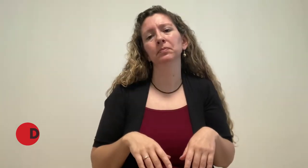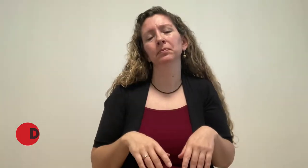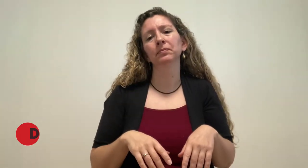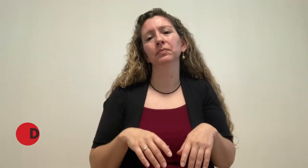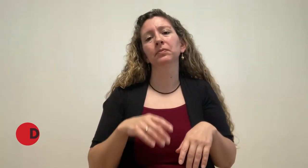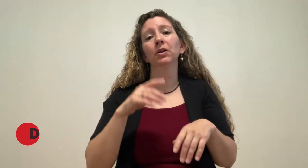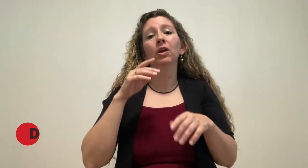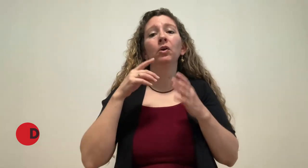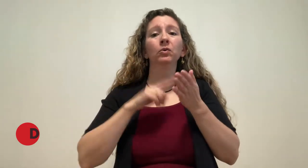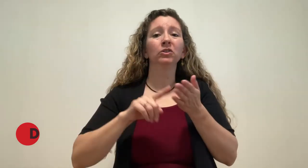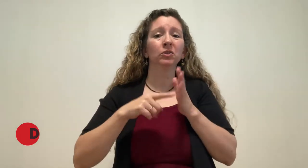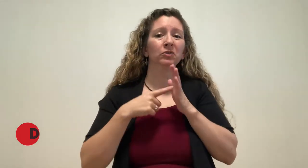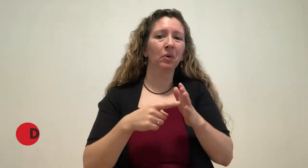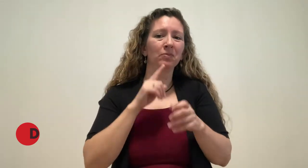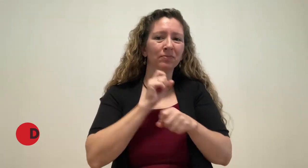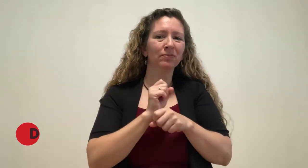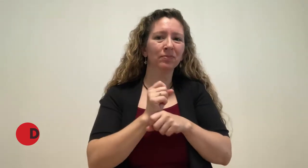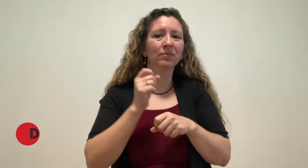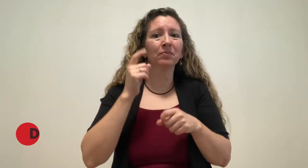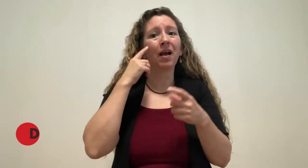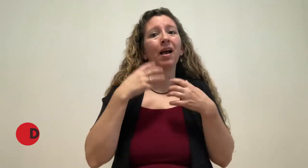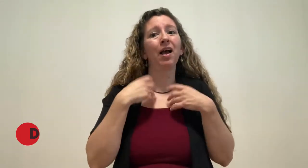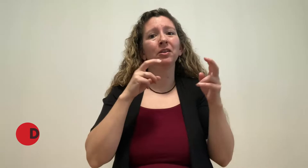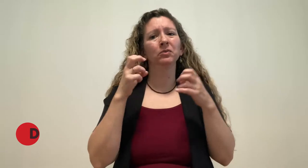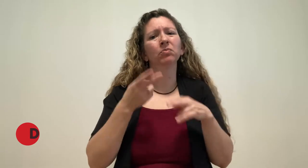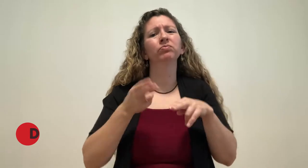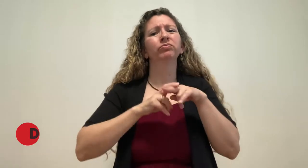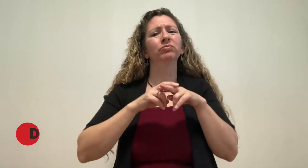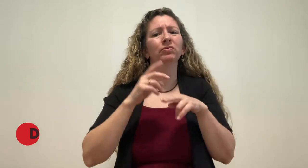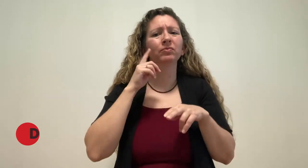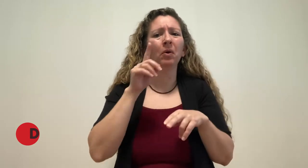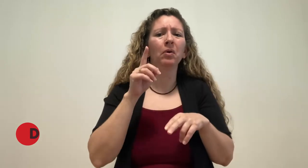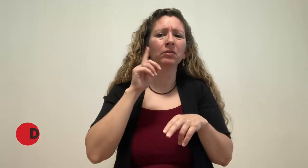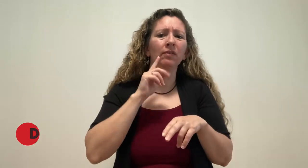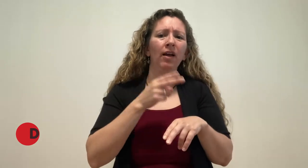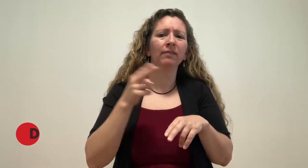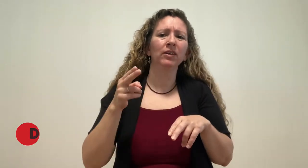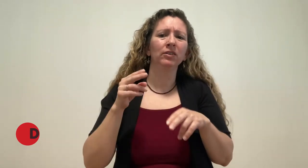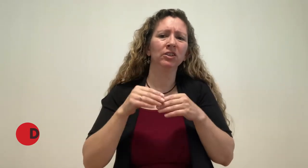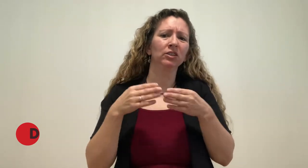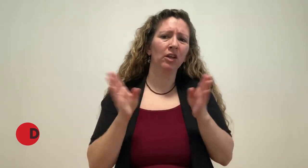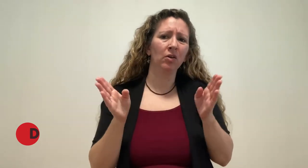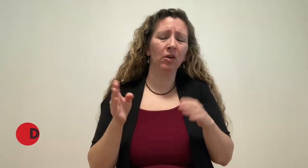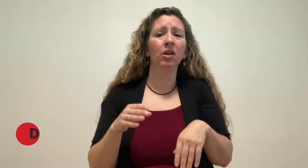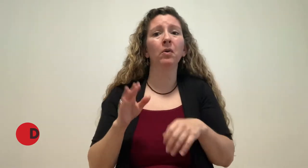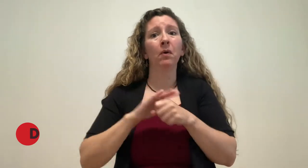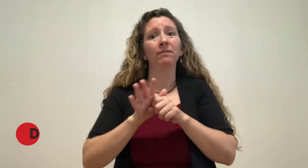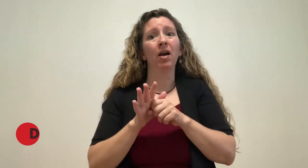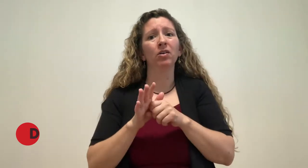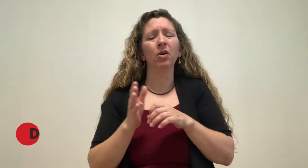Research shows mental health issues are greater for Deaf and hard of hearing in general, and likely,